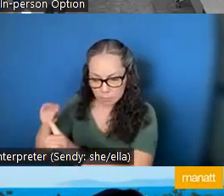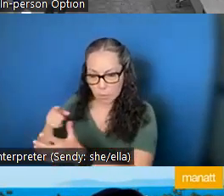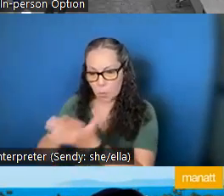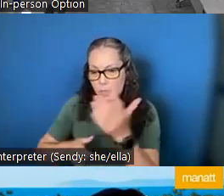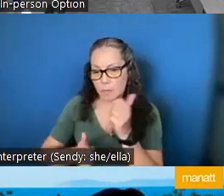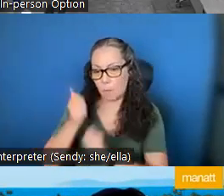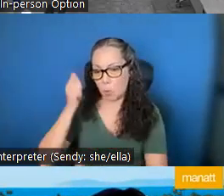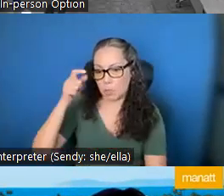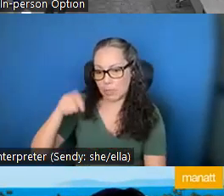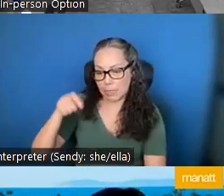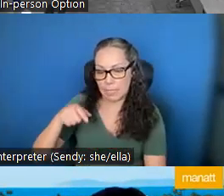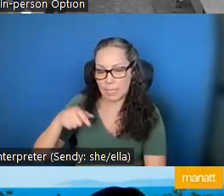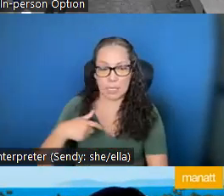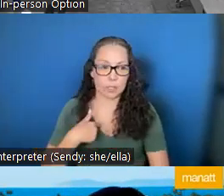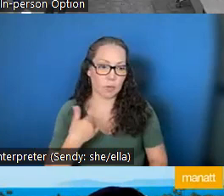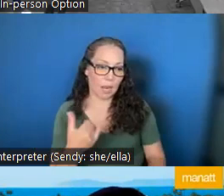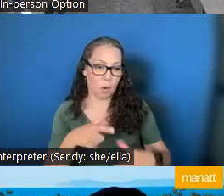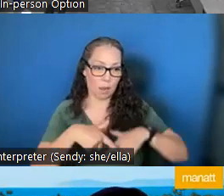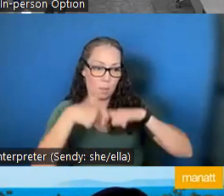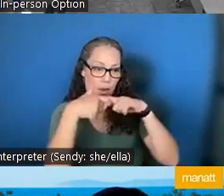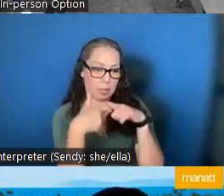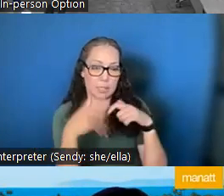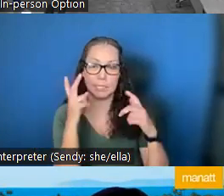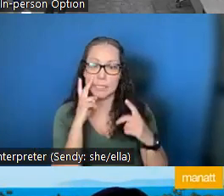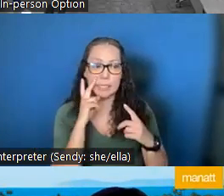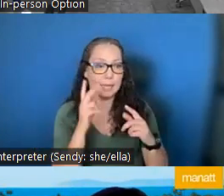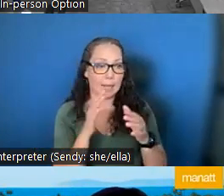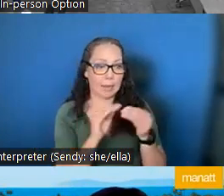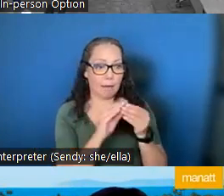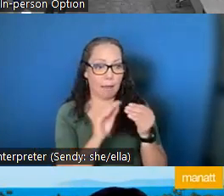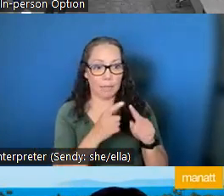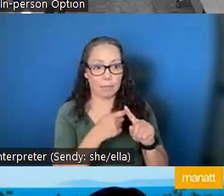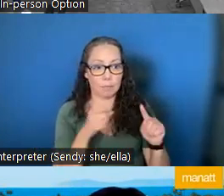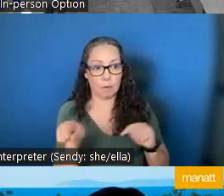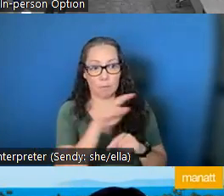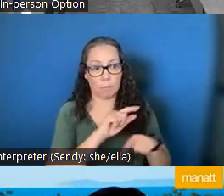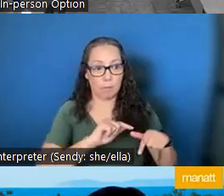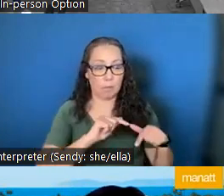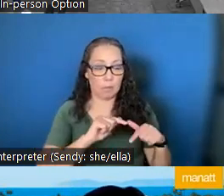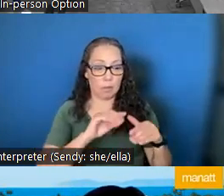I'll pause there and see if there's any comments from the group in terms of these two to bucket the